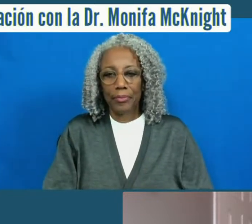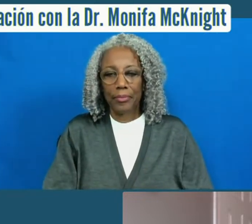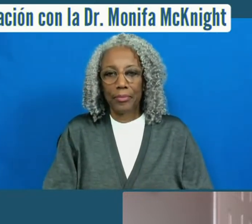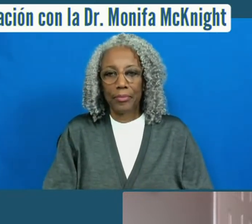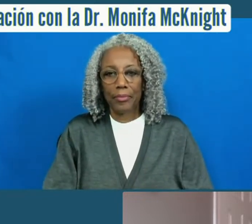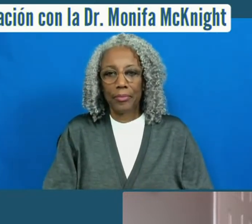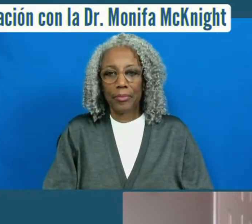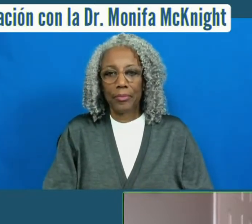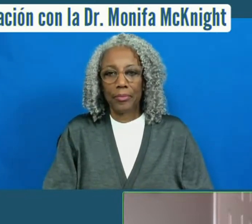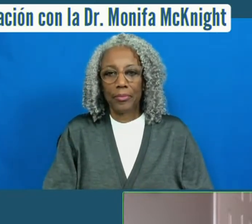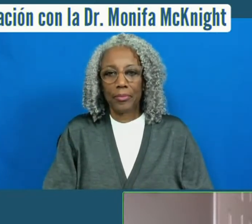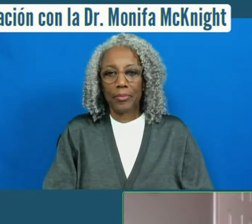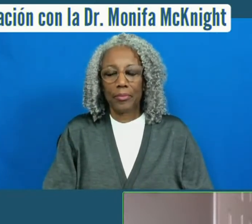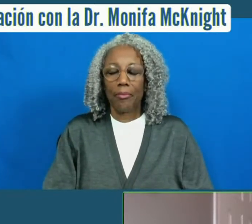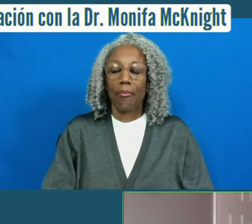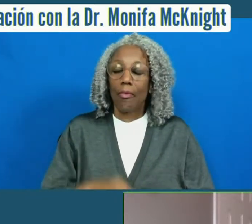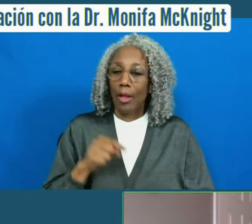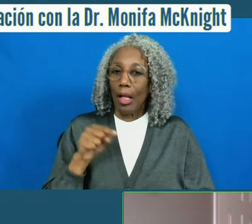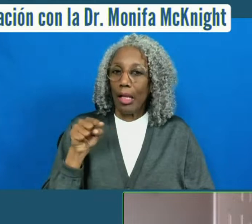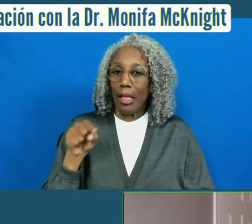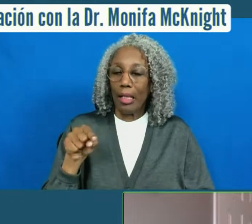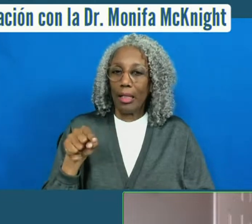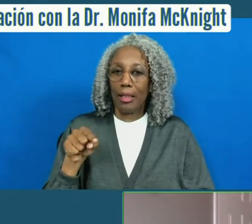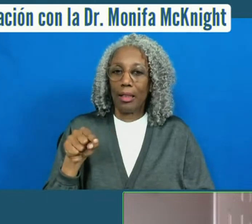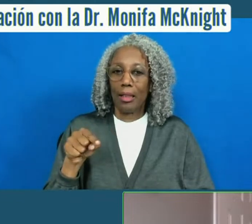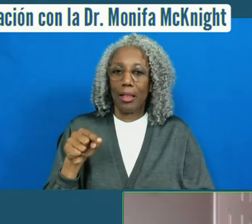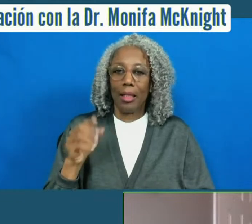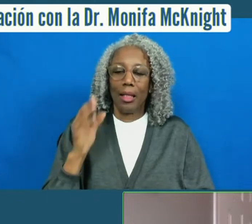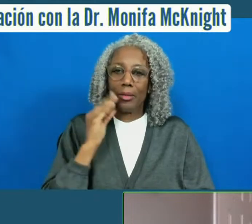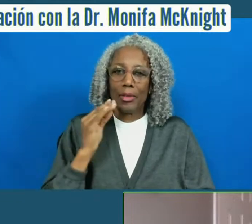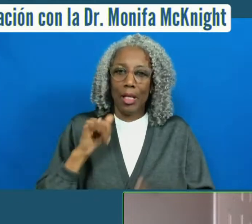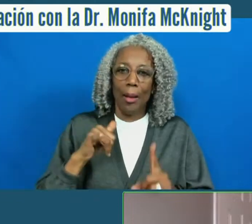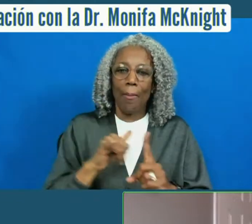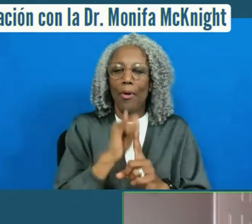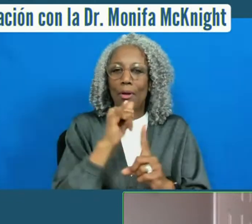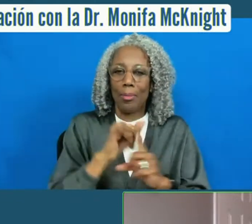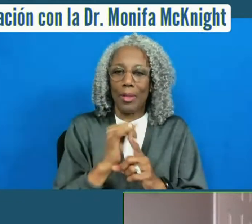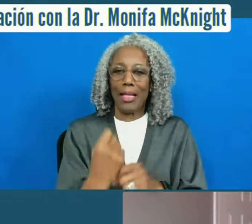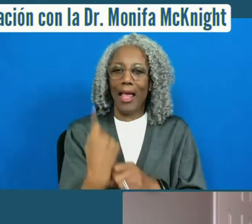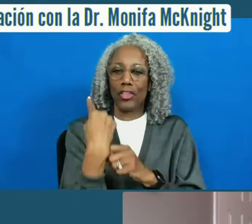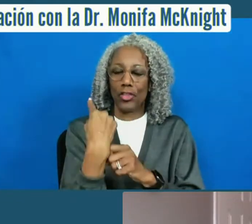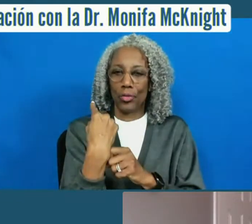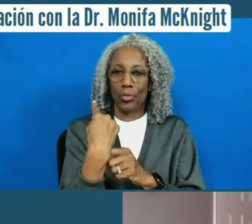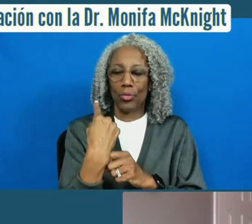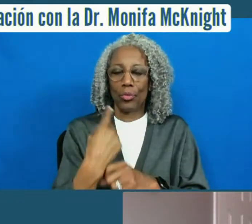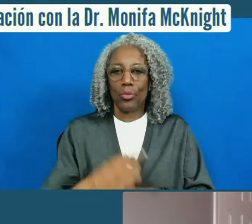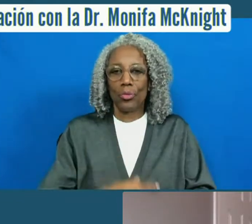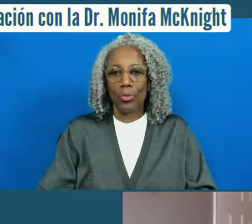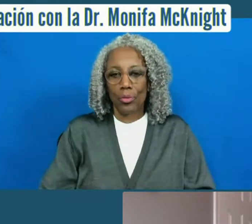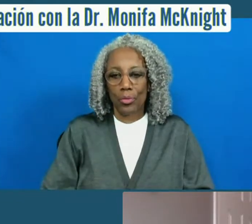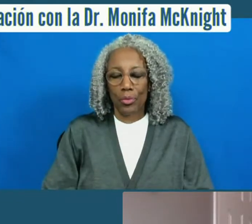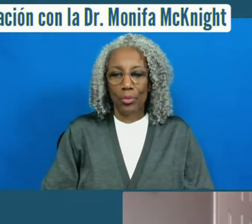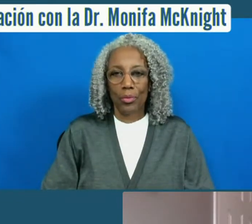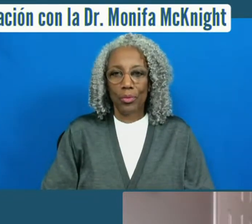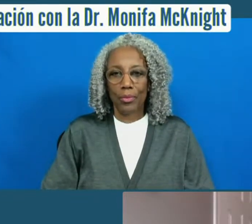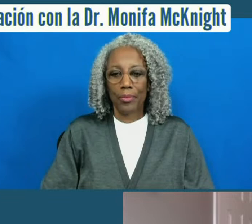bullying. He uh, suffered his,